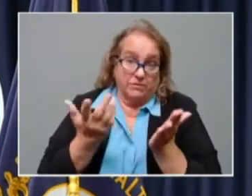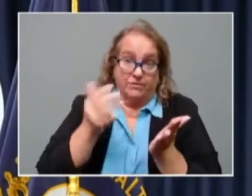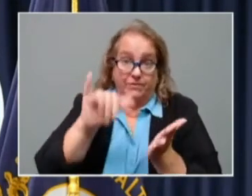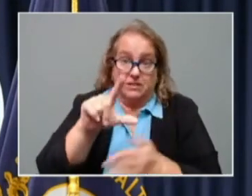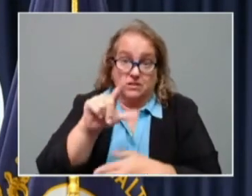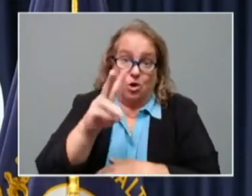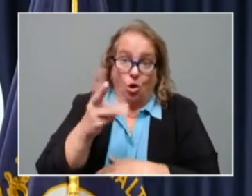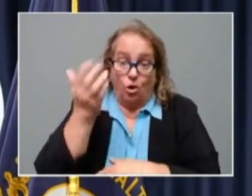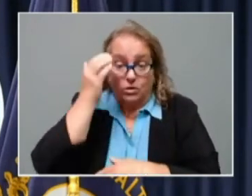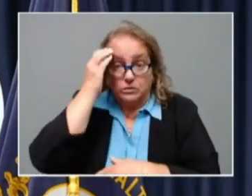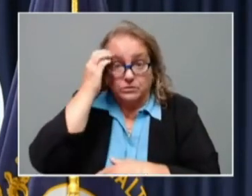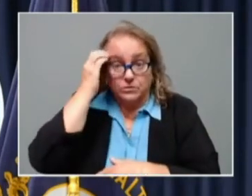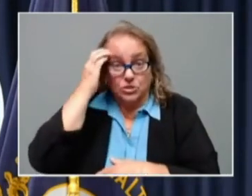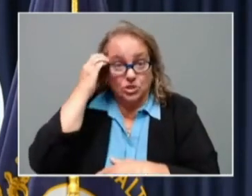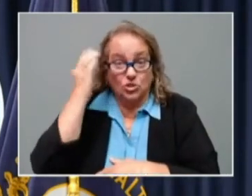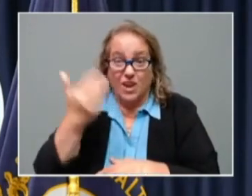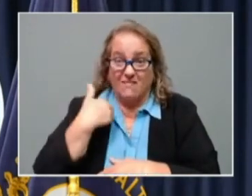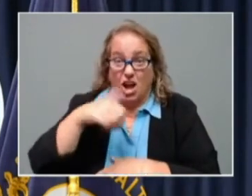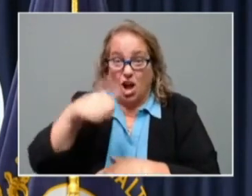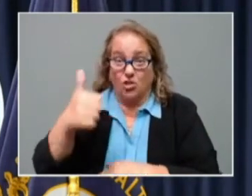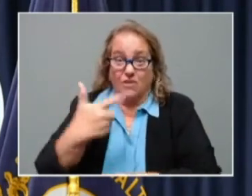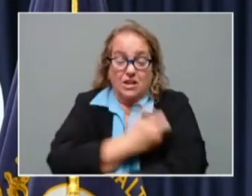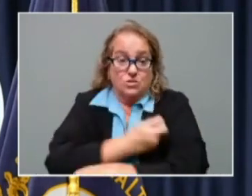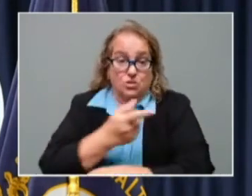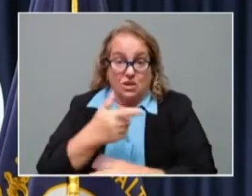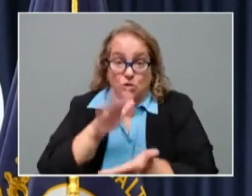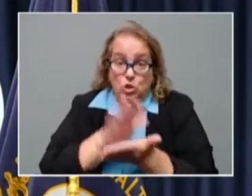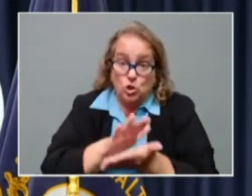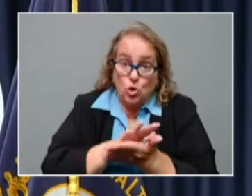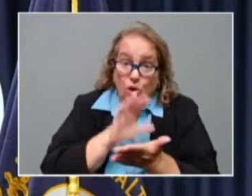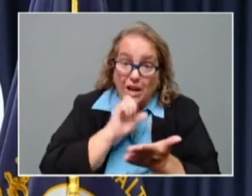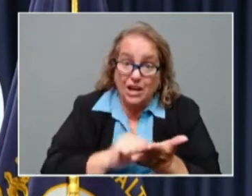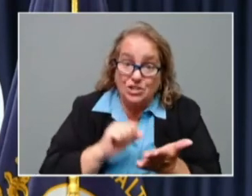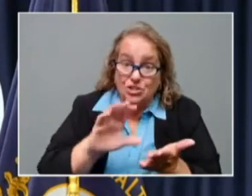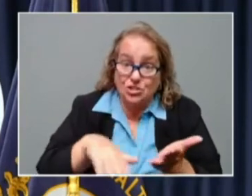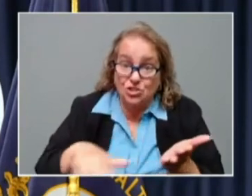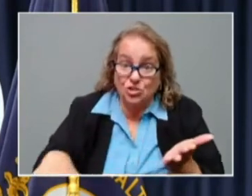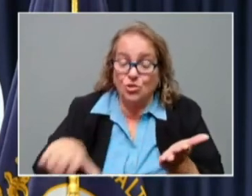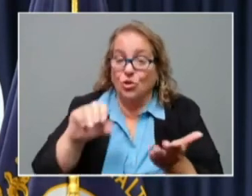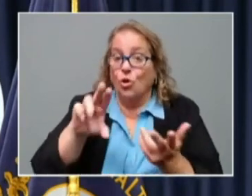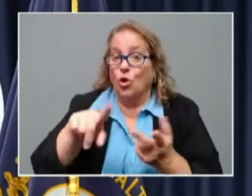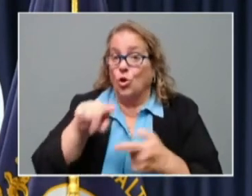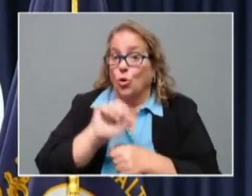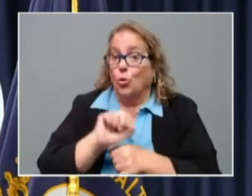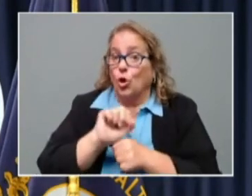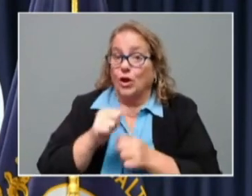school age child or or whether you work in a number of of other locations. I I